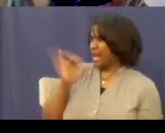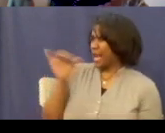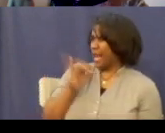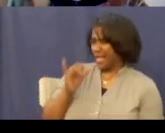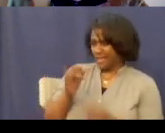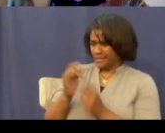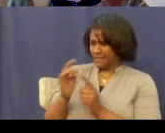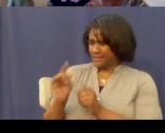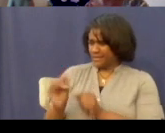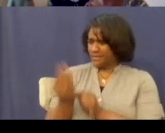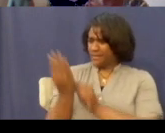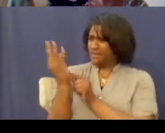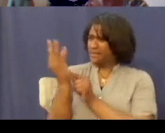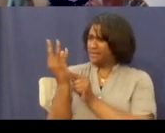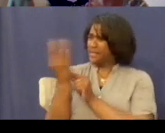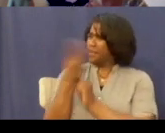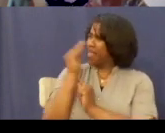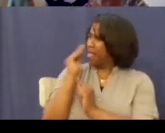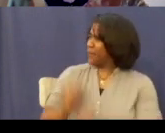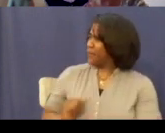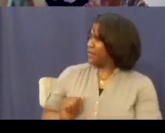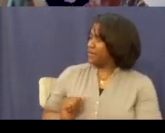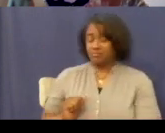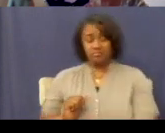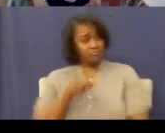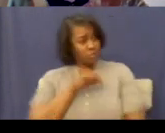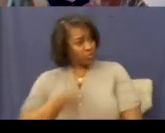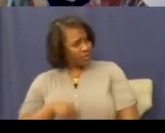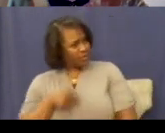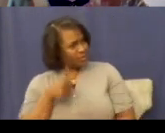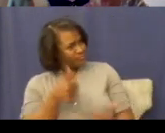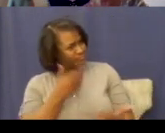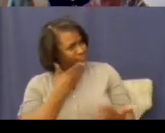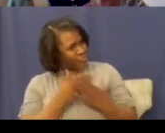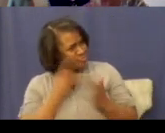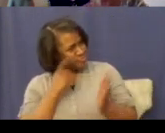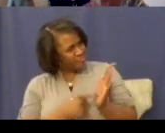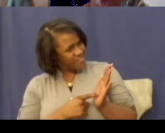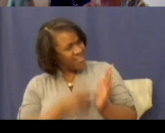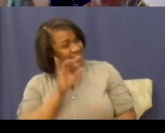Nina Schor: Well that's -- Queenie, that's very good, because that's called the brain stem.